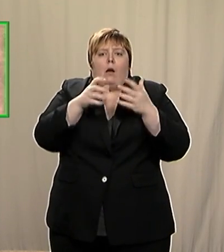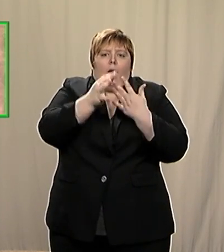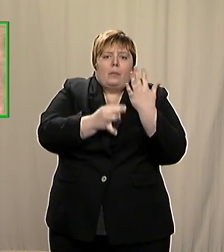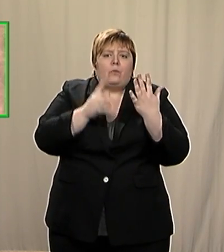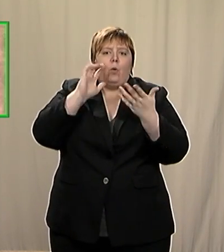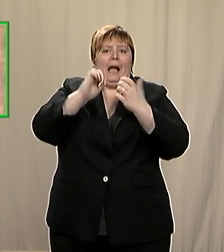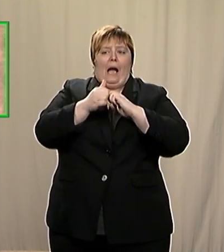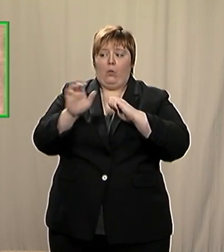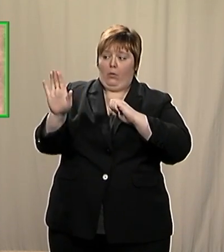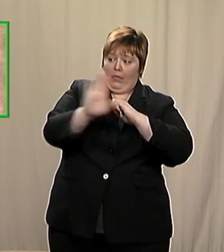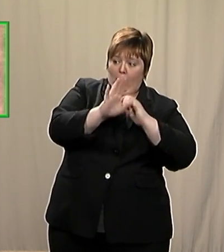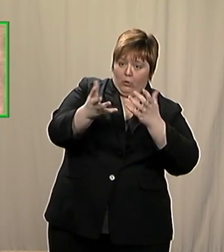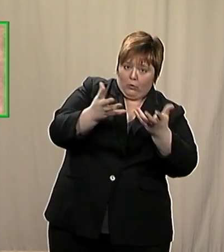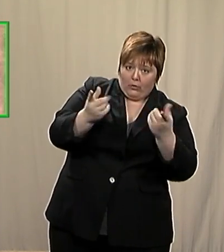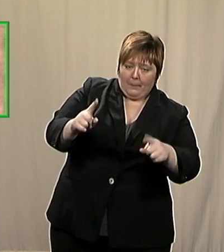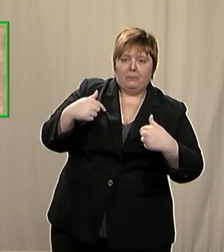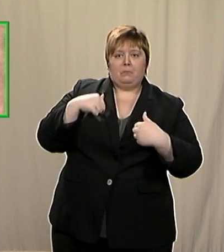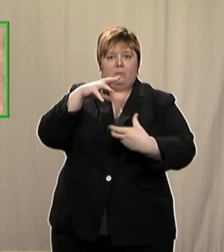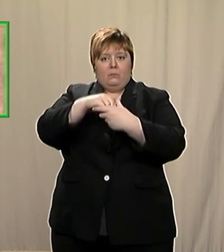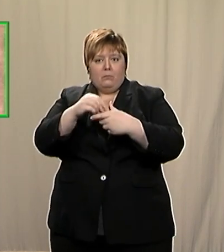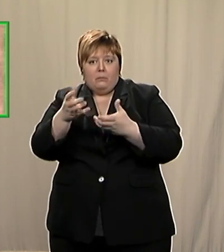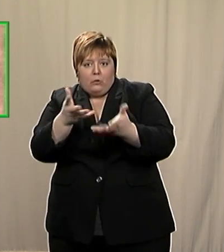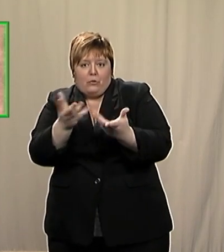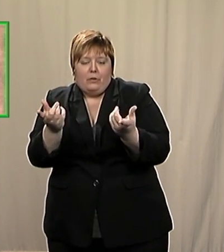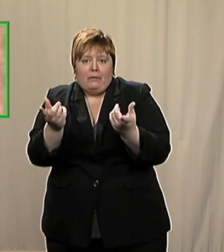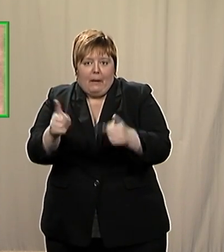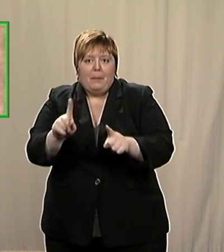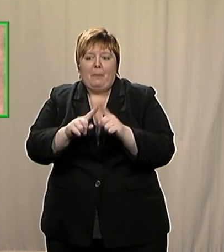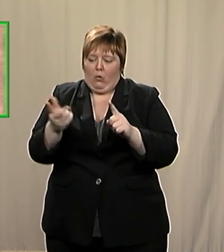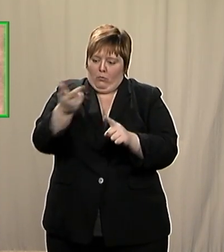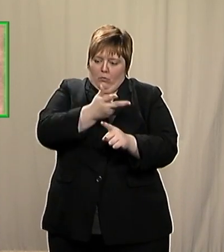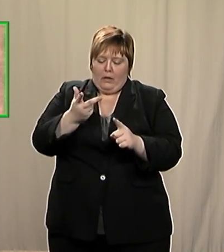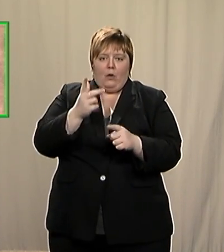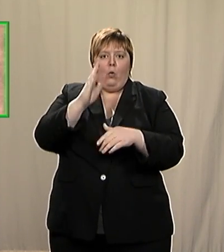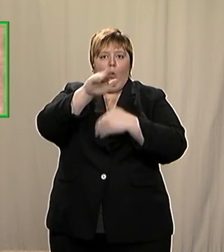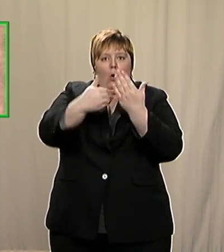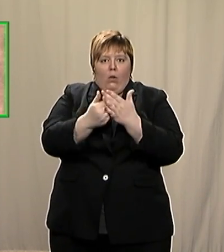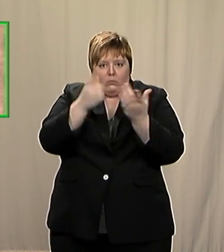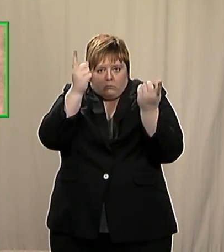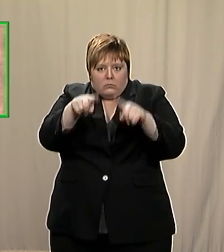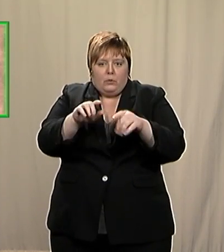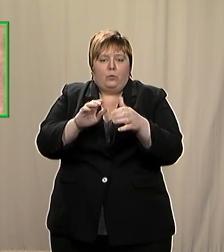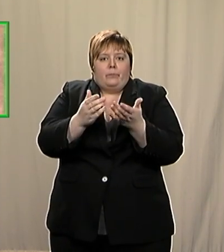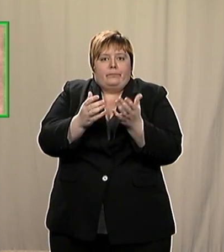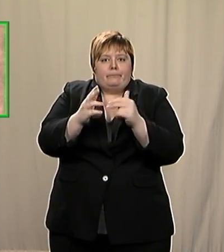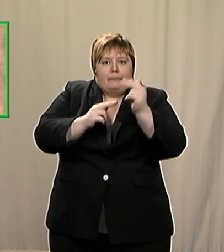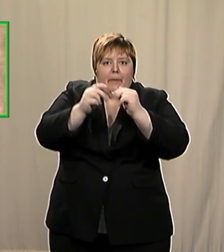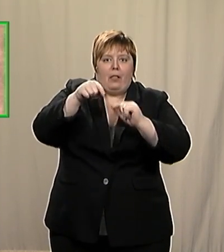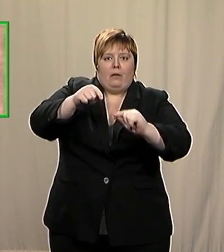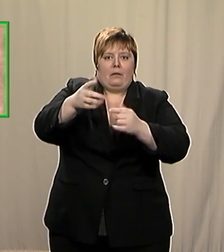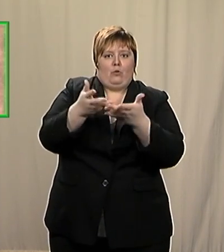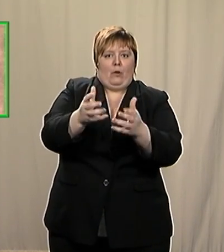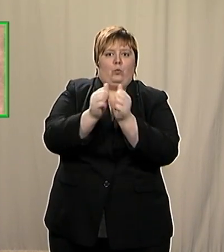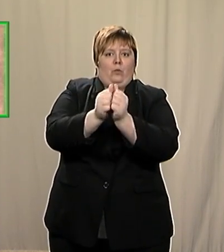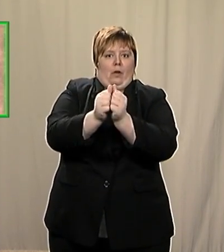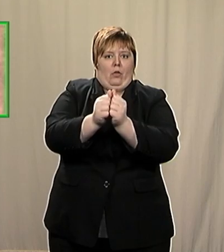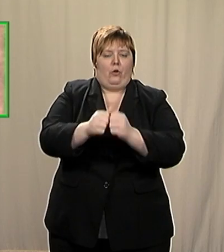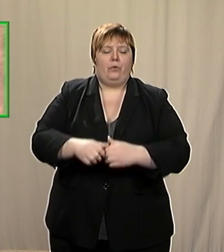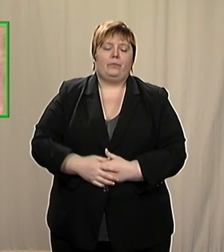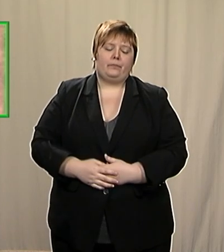and the interpreters can interact. But they're all co-constructing and contributing to this single interaction together.